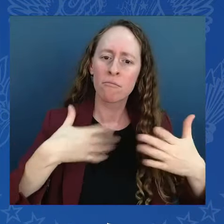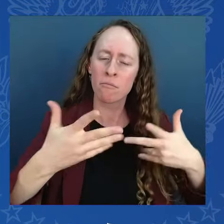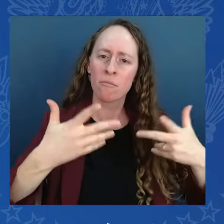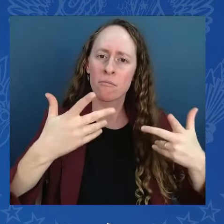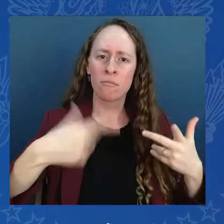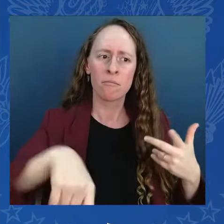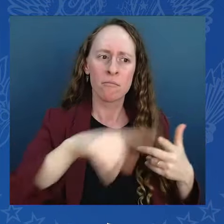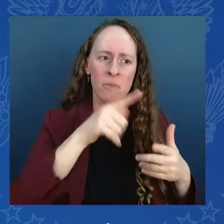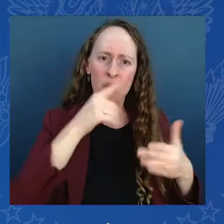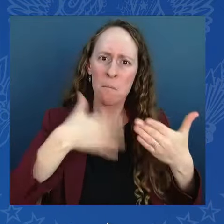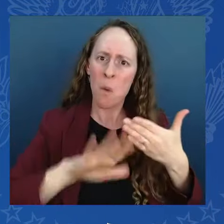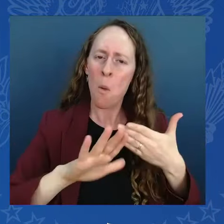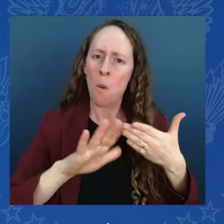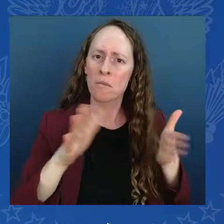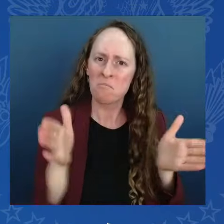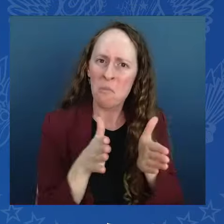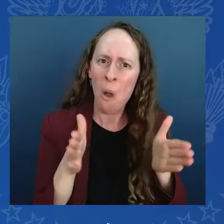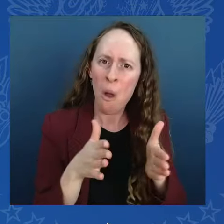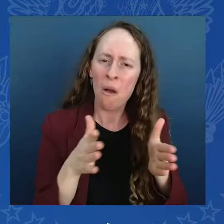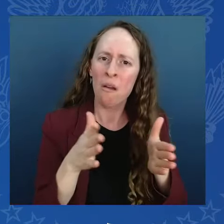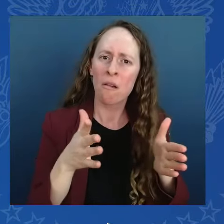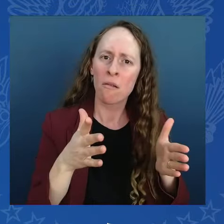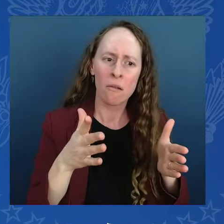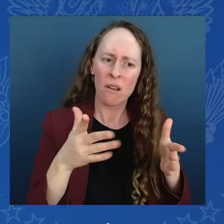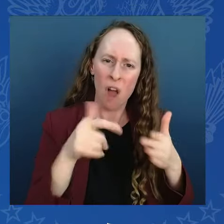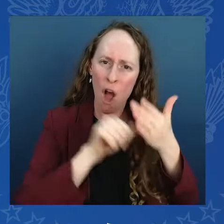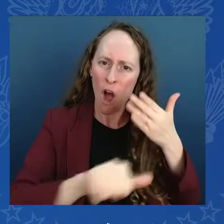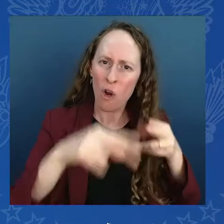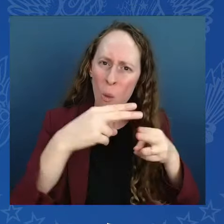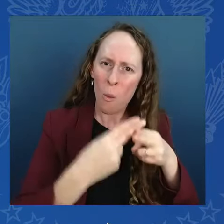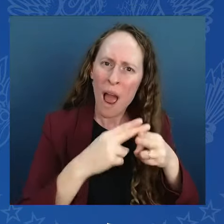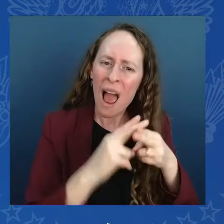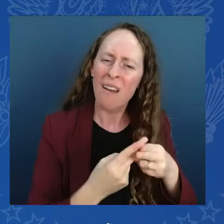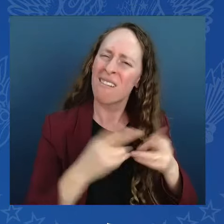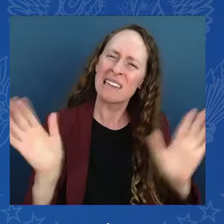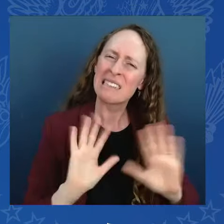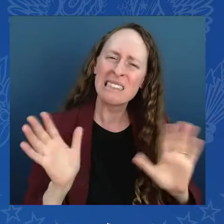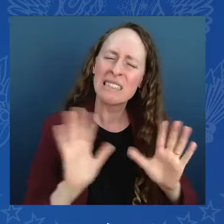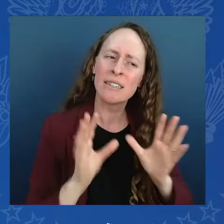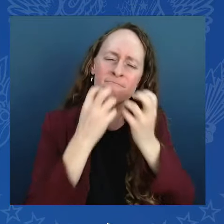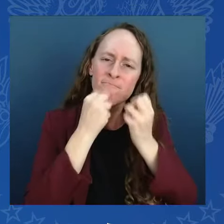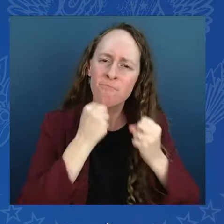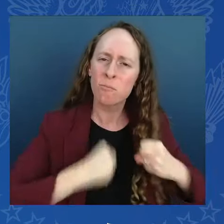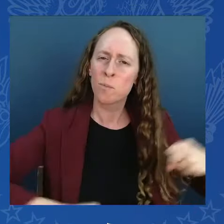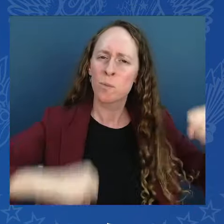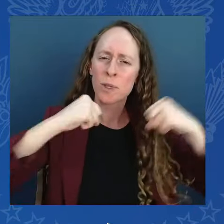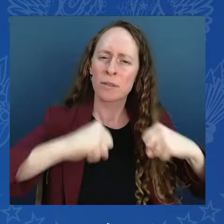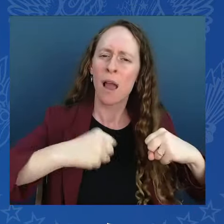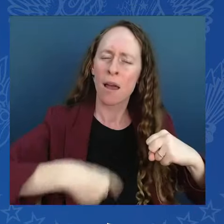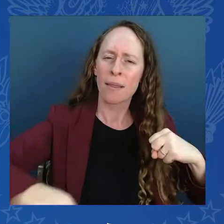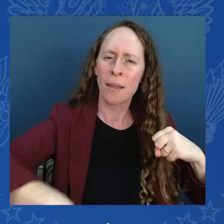My predecessor, along with the senator, rolled back clean water protections that kept industries from polluting our water